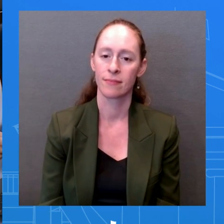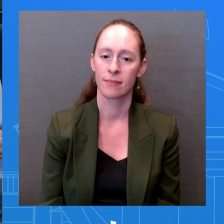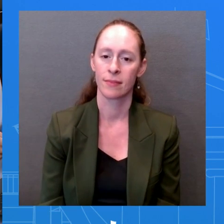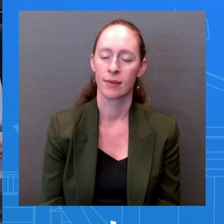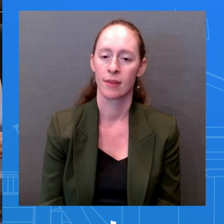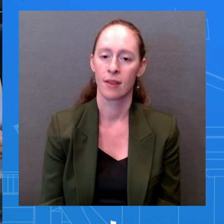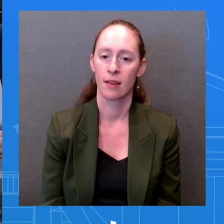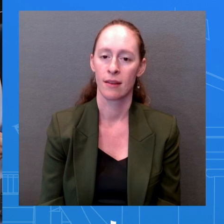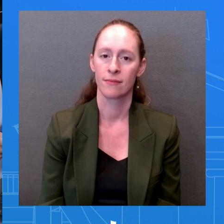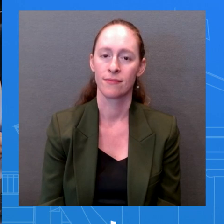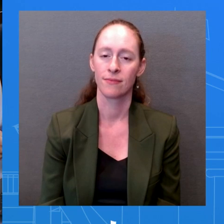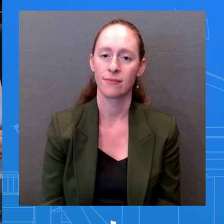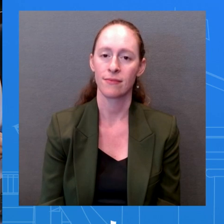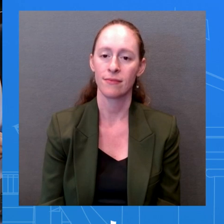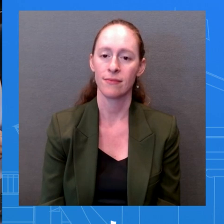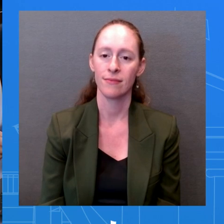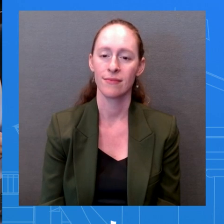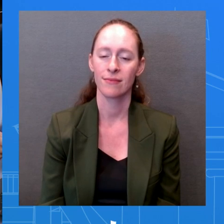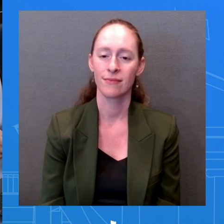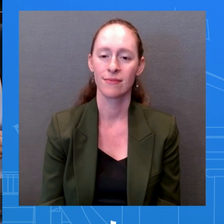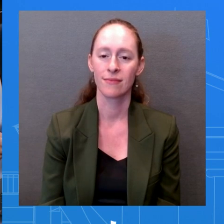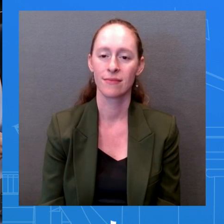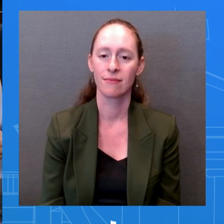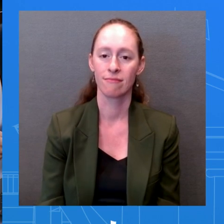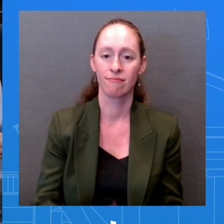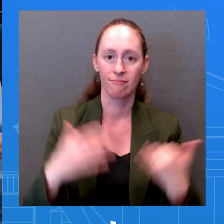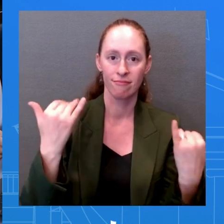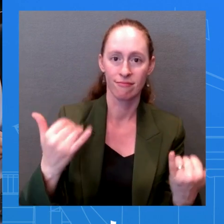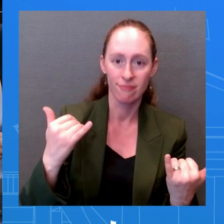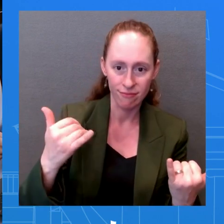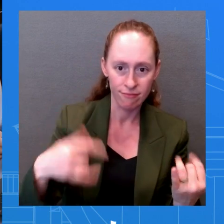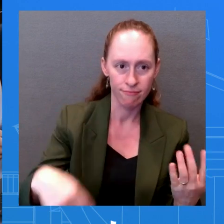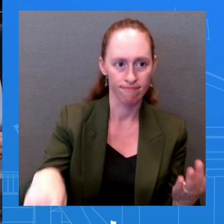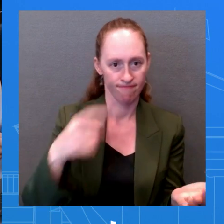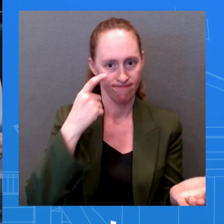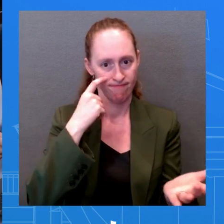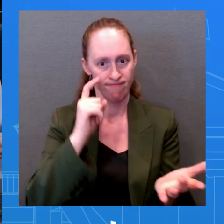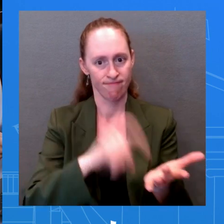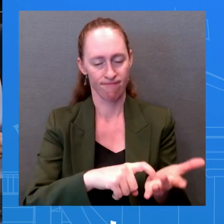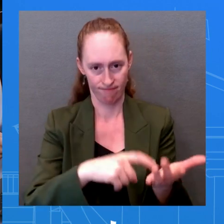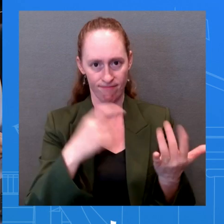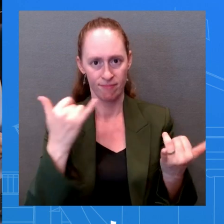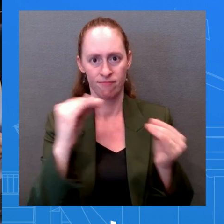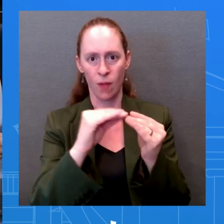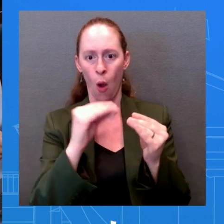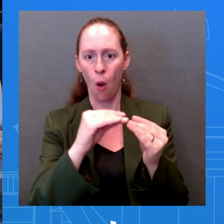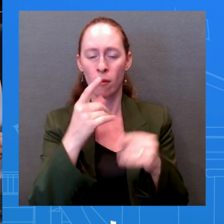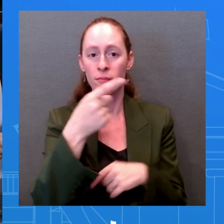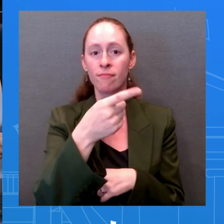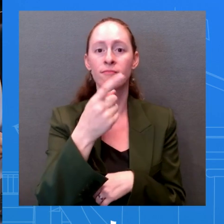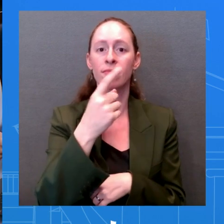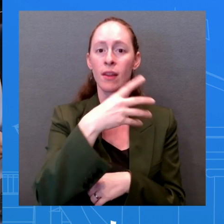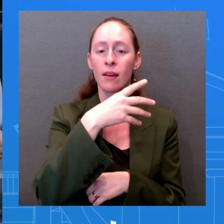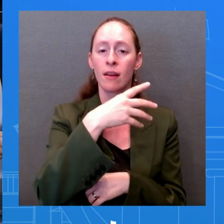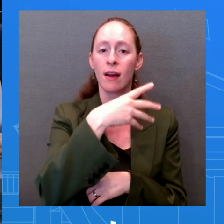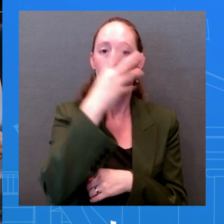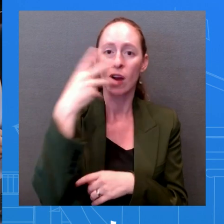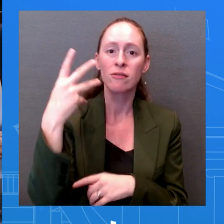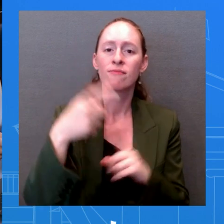there were some that showed up at the VP's Residence earlier this morning -- is the administration looking into whether busing migrants